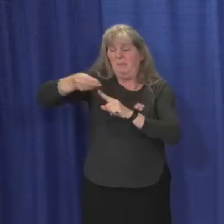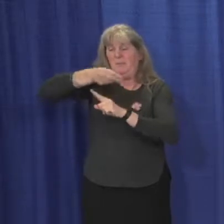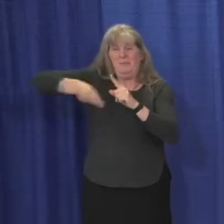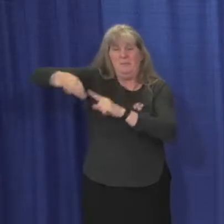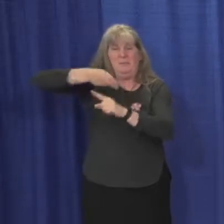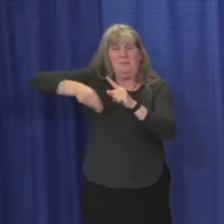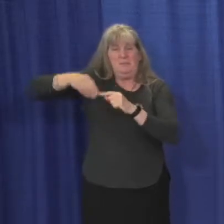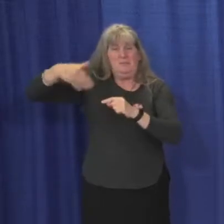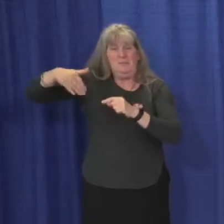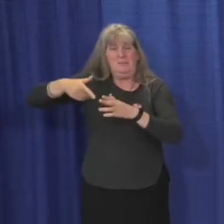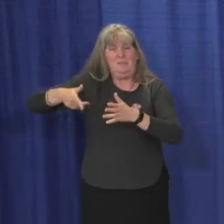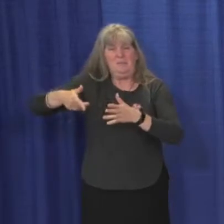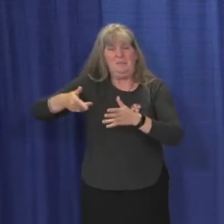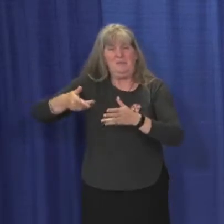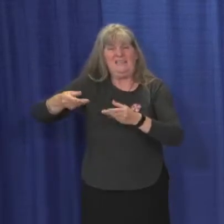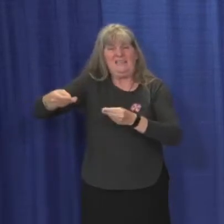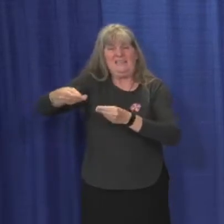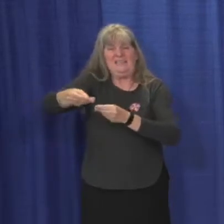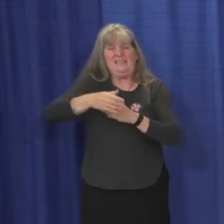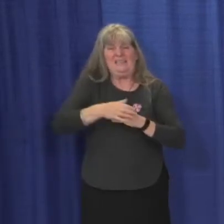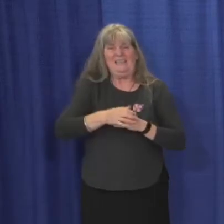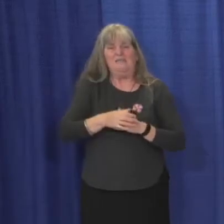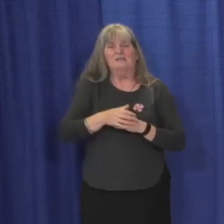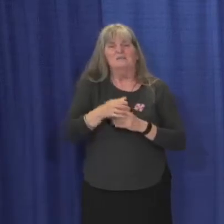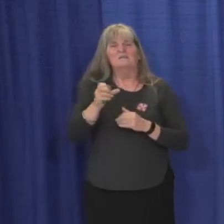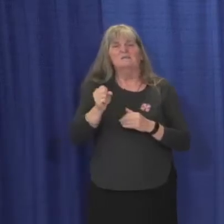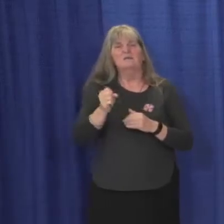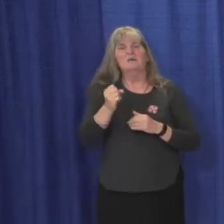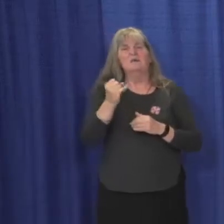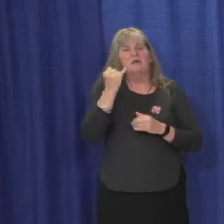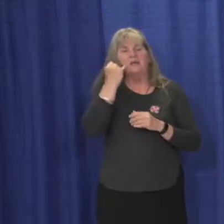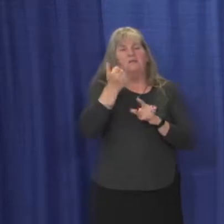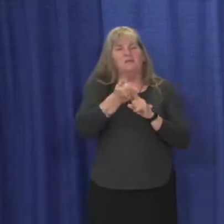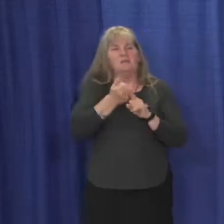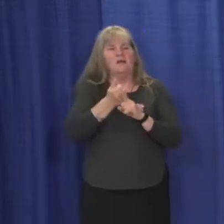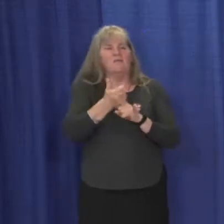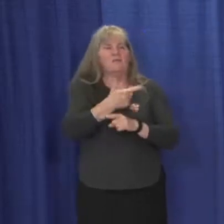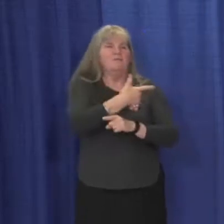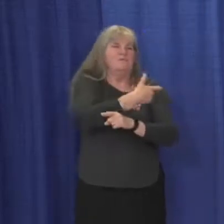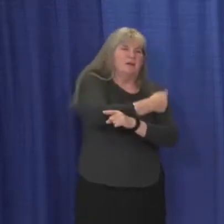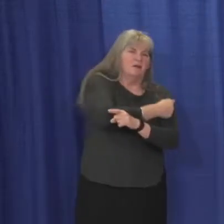can occur rapidly. Whether you are vaccinated or